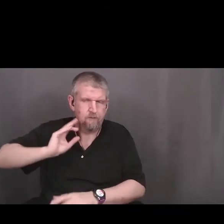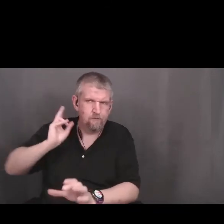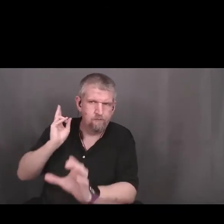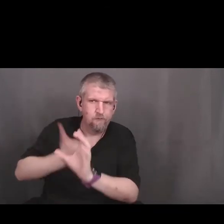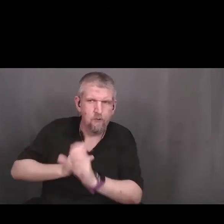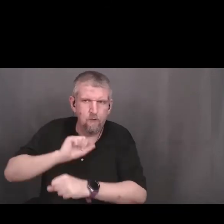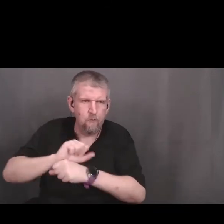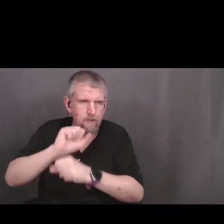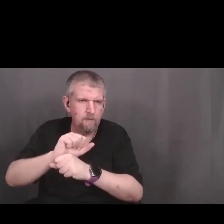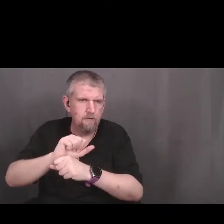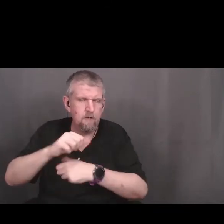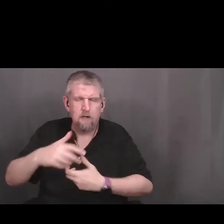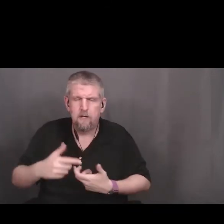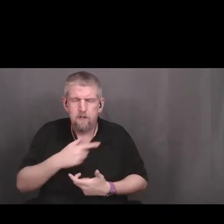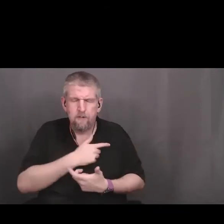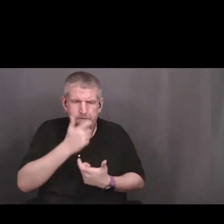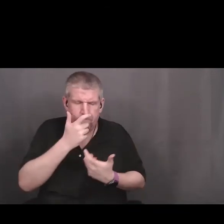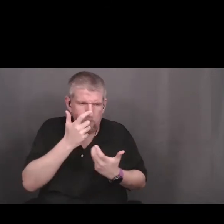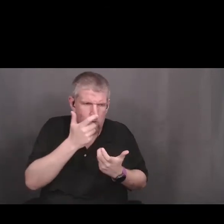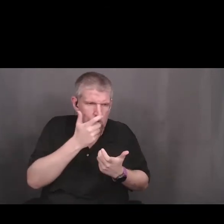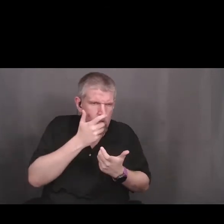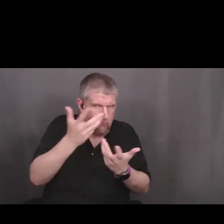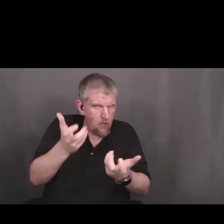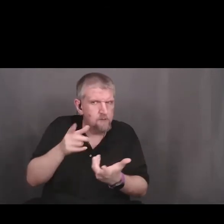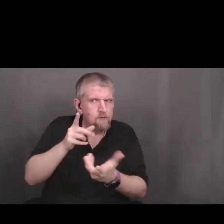you are interested in receiving reasonable accommodations,